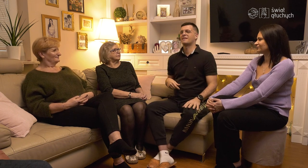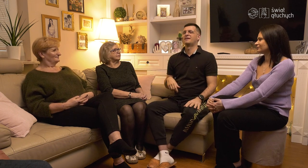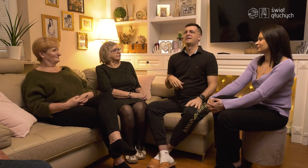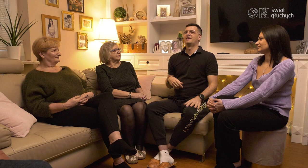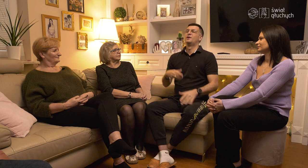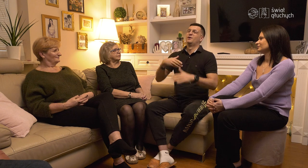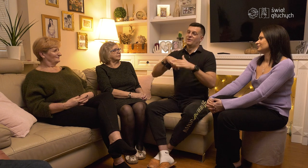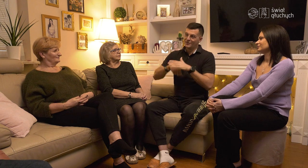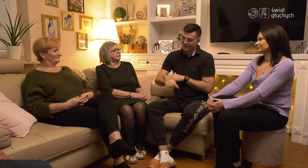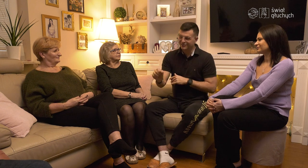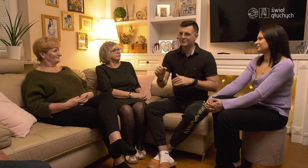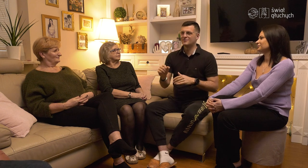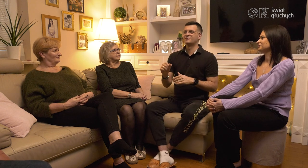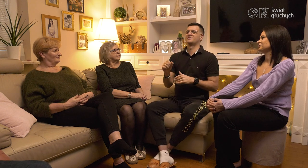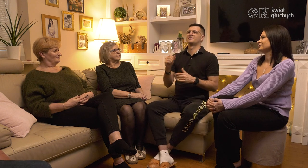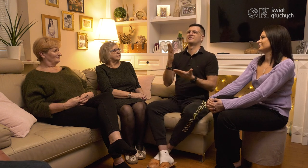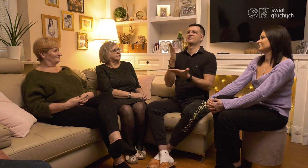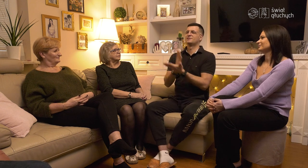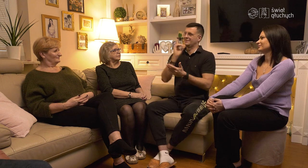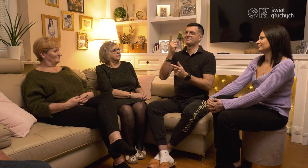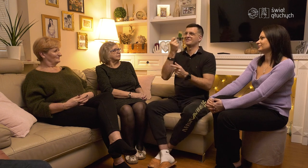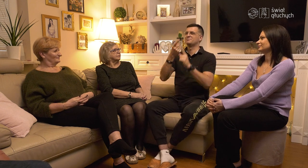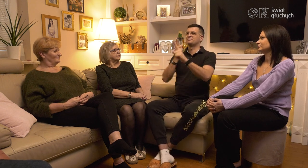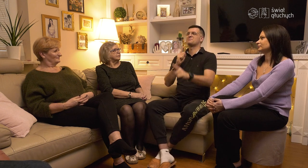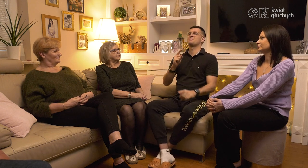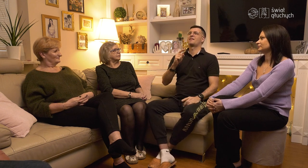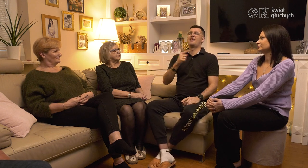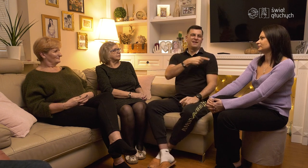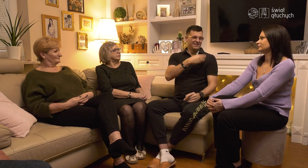that is, before he was born,